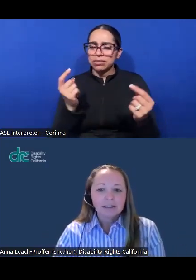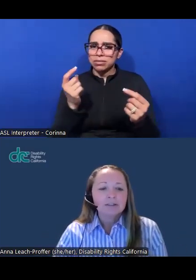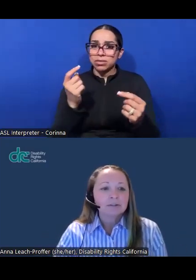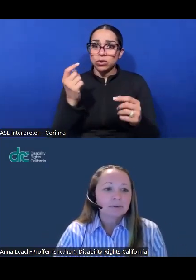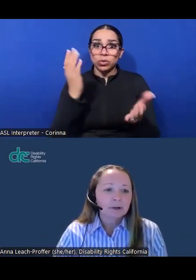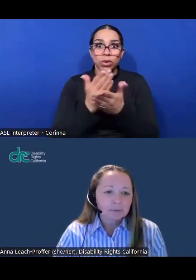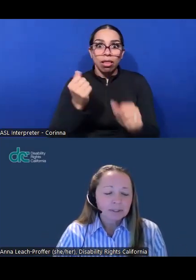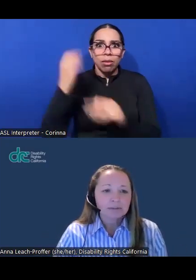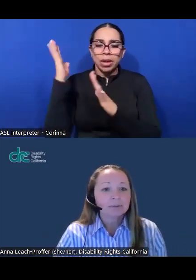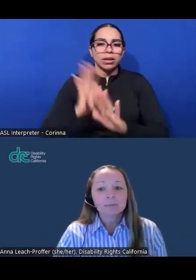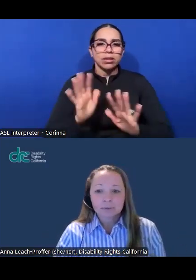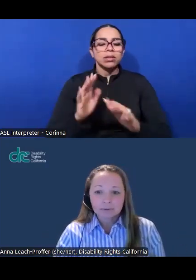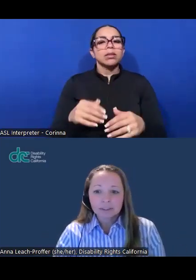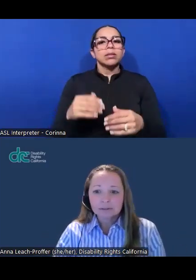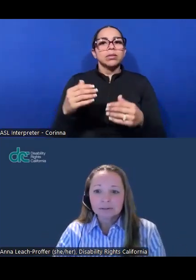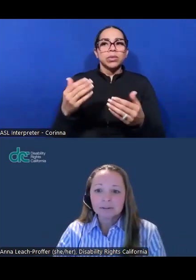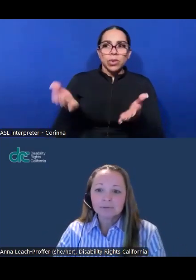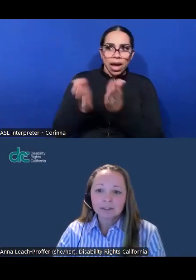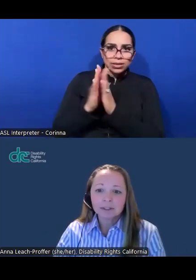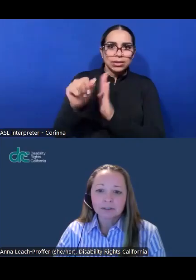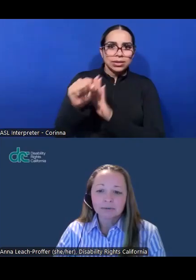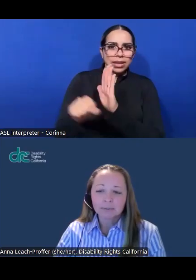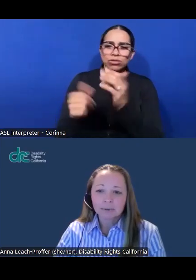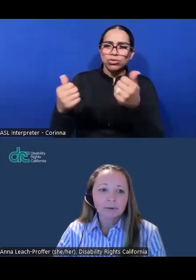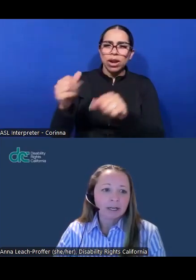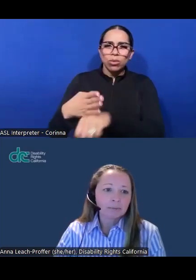to explore options for improving the function of the program,